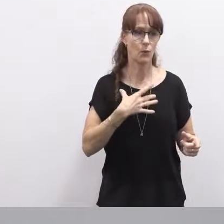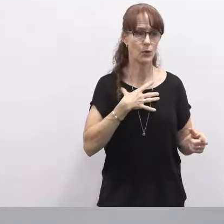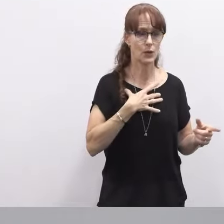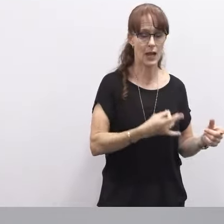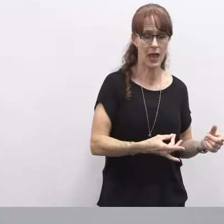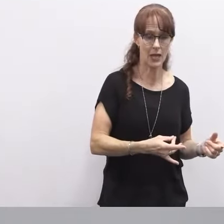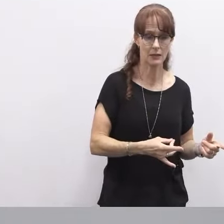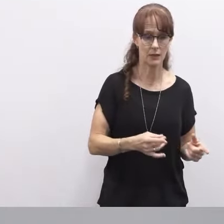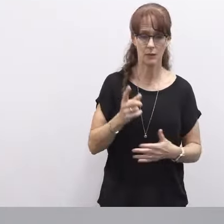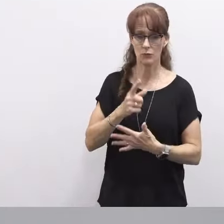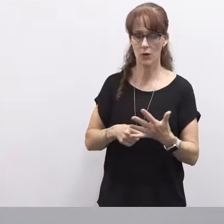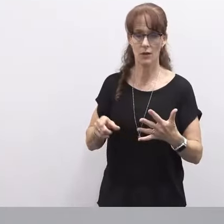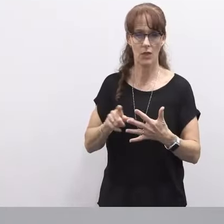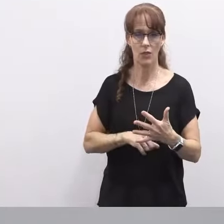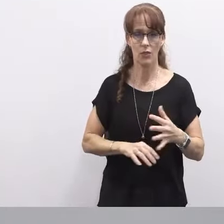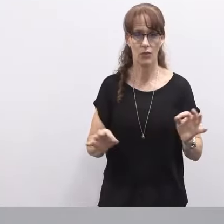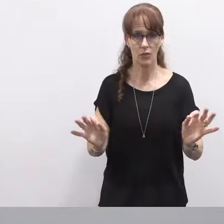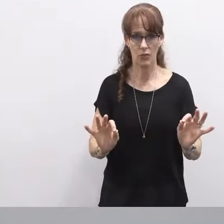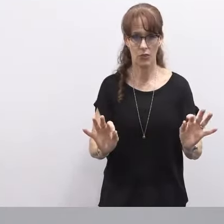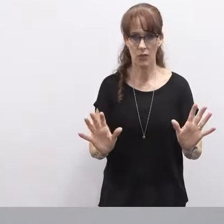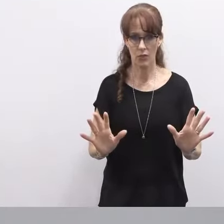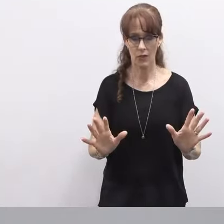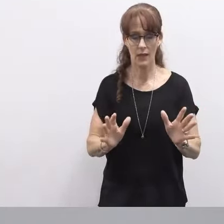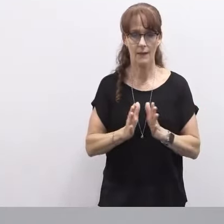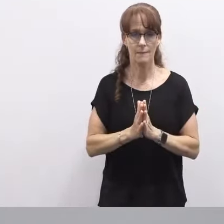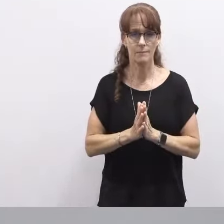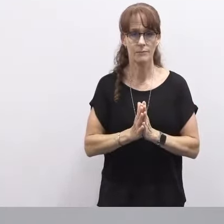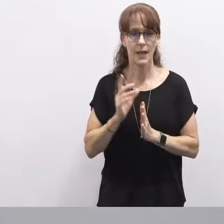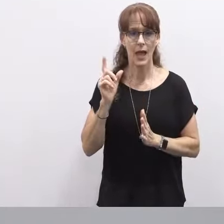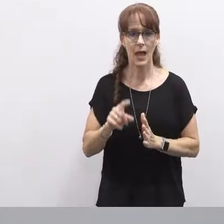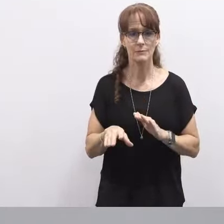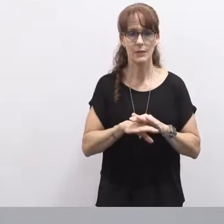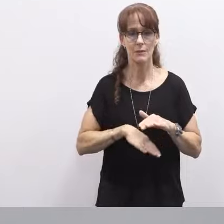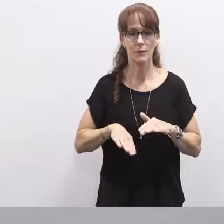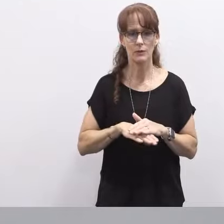And I'm not trying to trivialize that, but that has to be based on what am I looking for